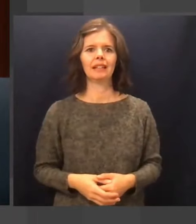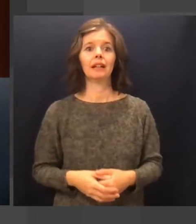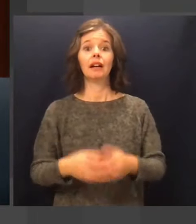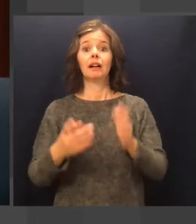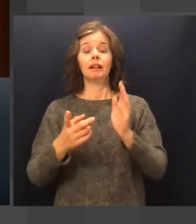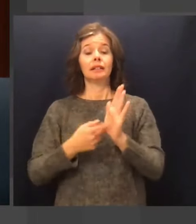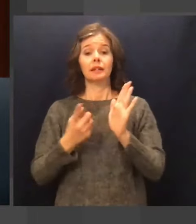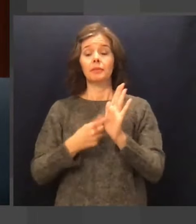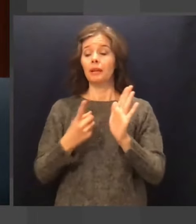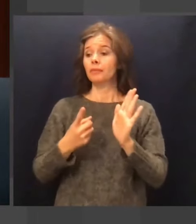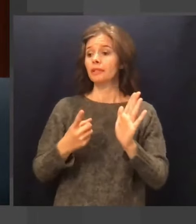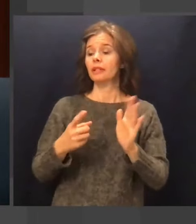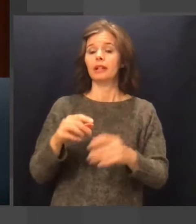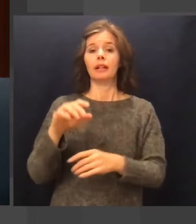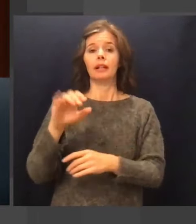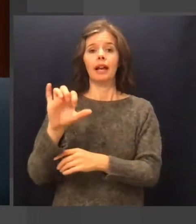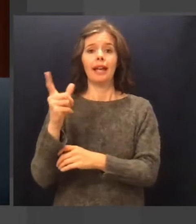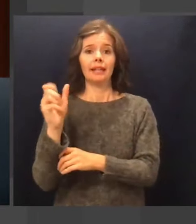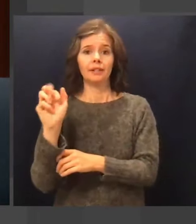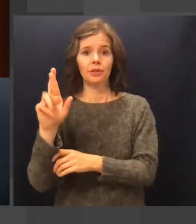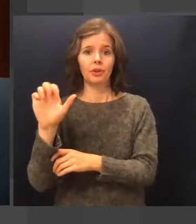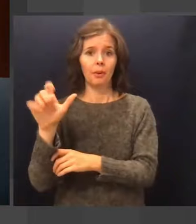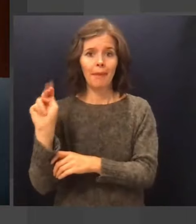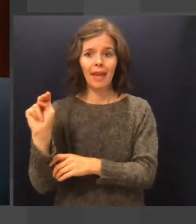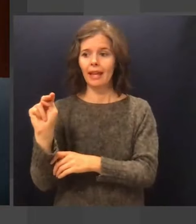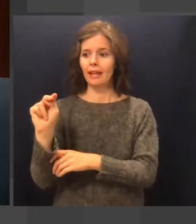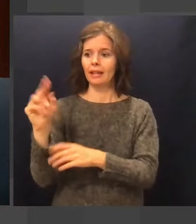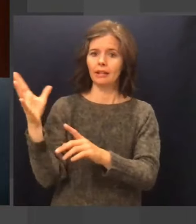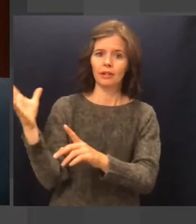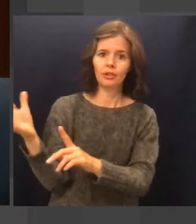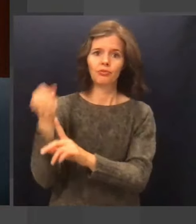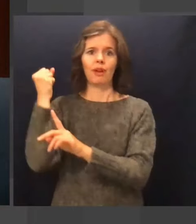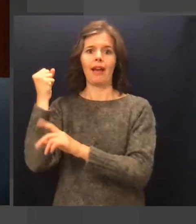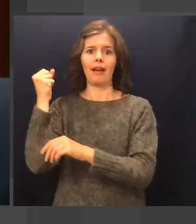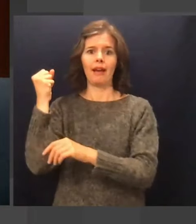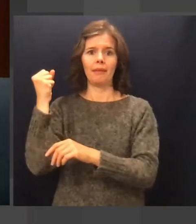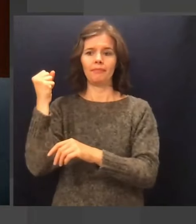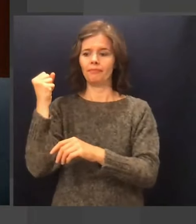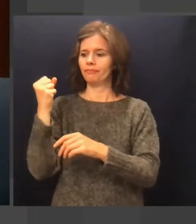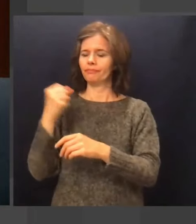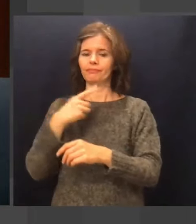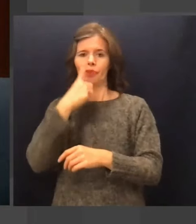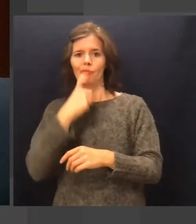THERE ARE STILL A FEW CASES